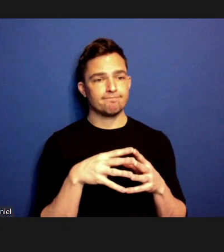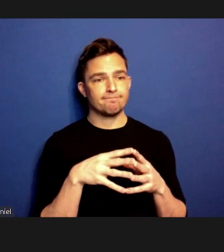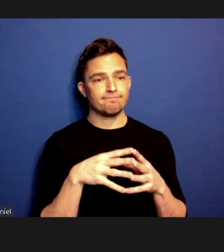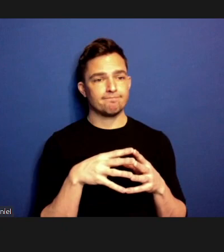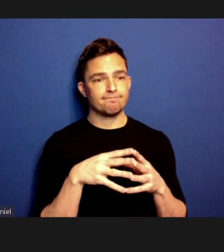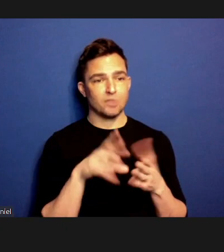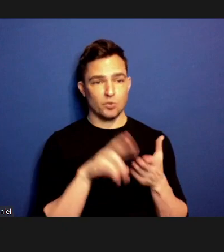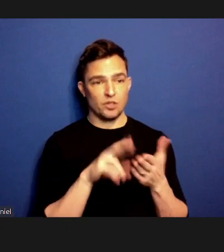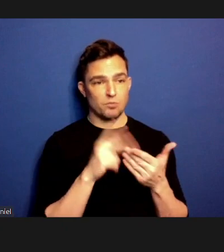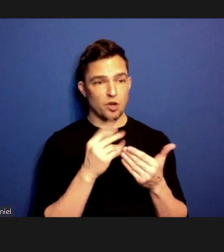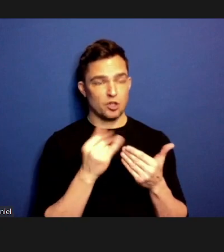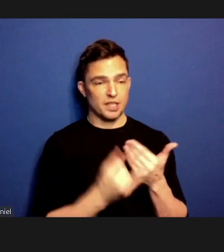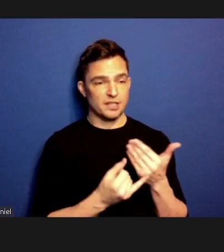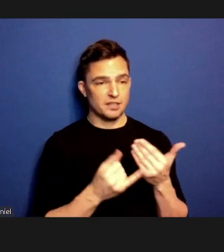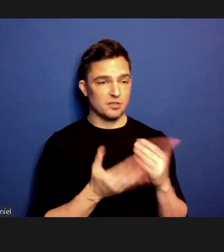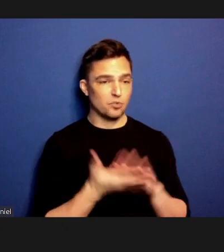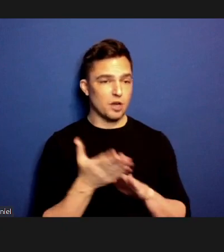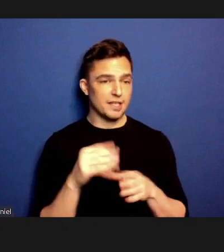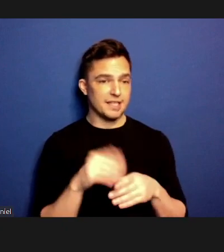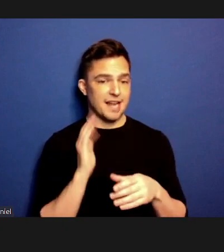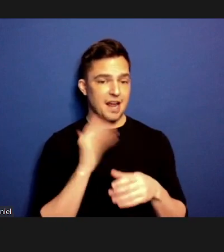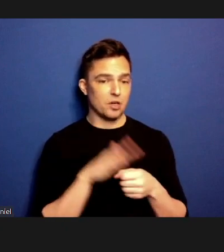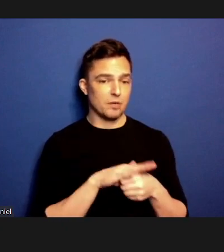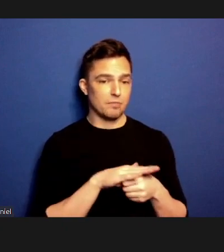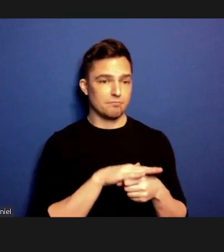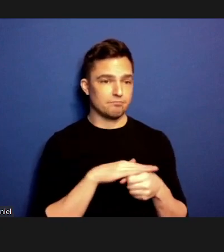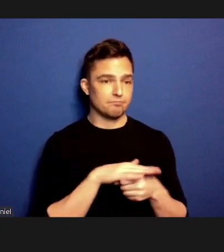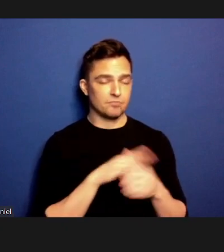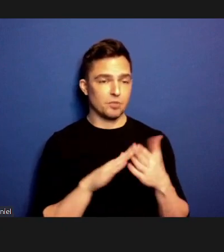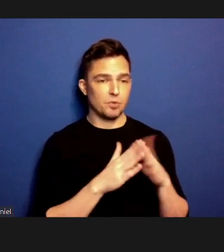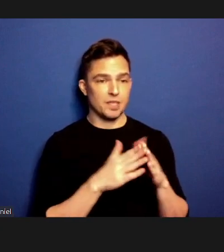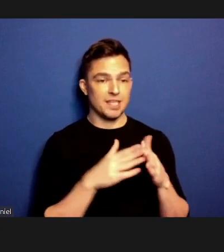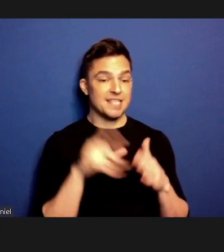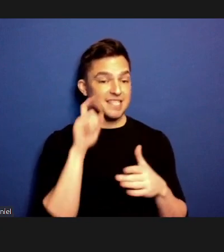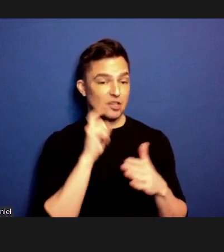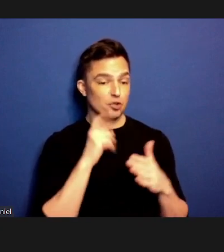projects that have been conducted in our communities. Especially in sexual and reproductive health,